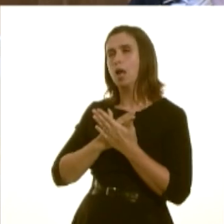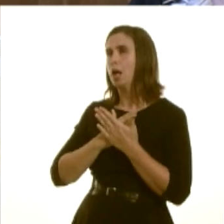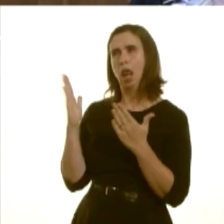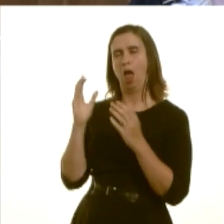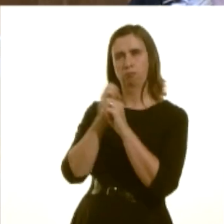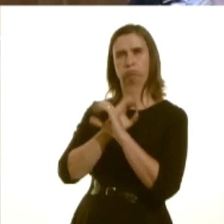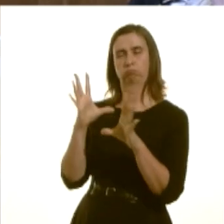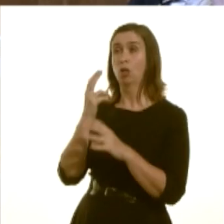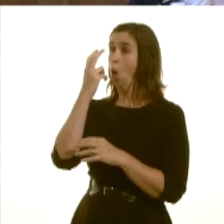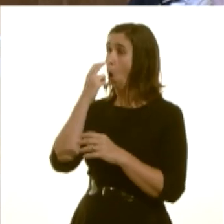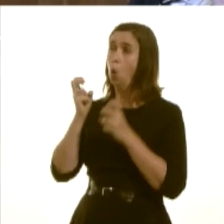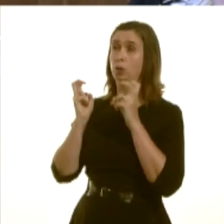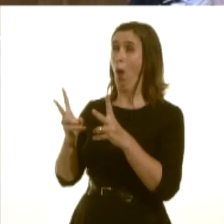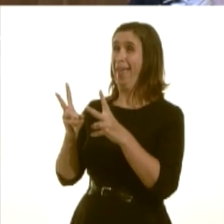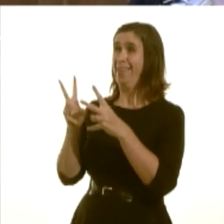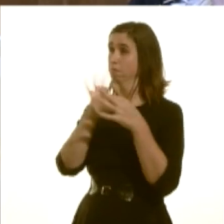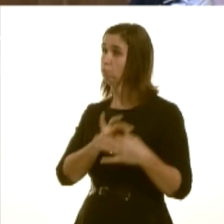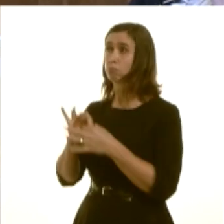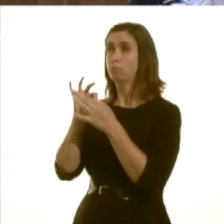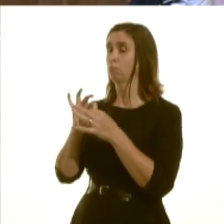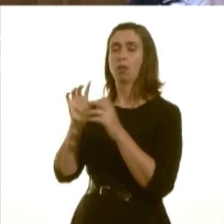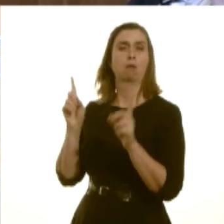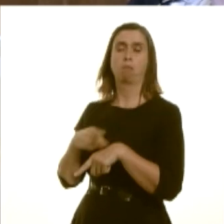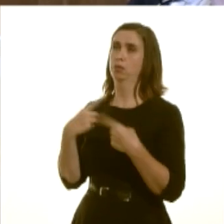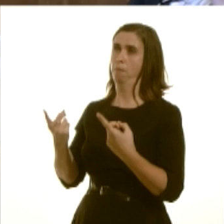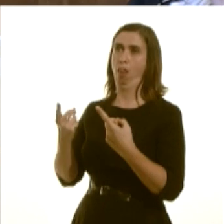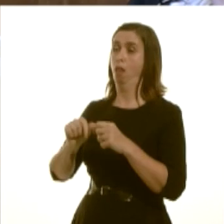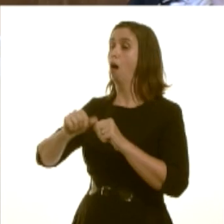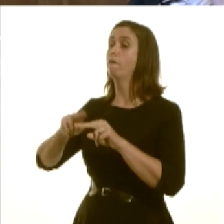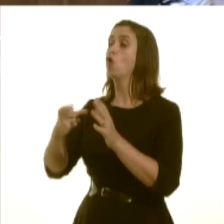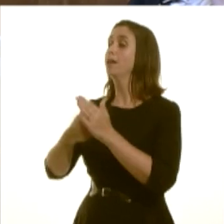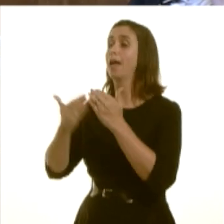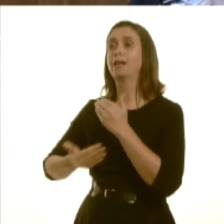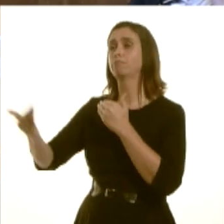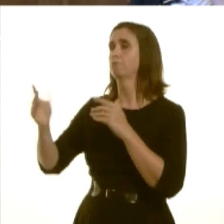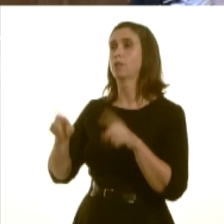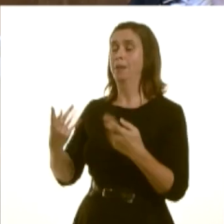union will not work from Friday onwards. There is a need to reconstruct the union on a path